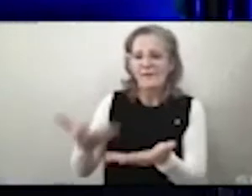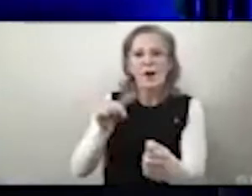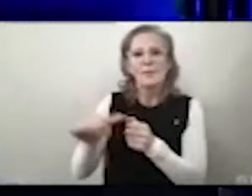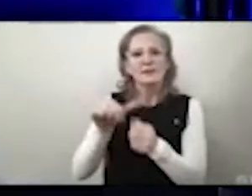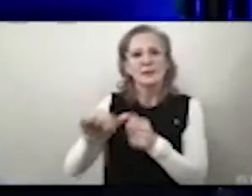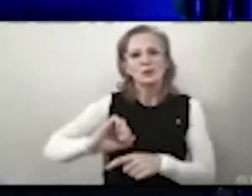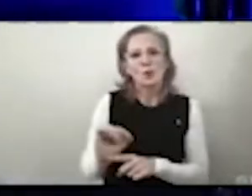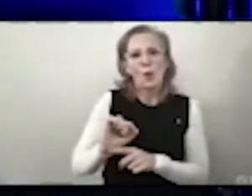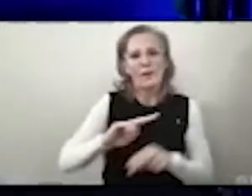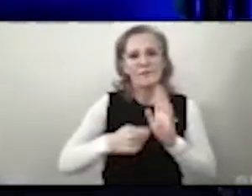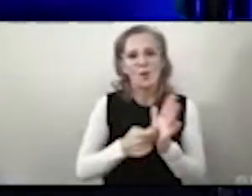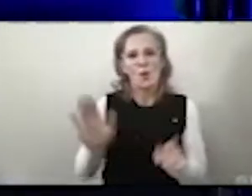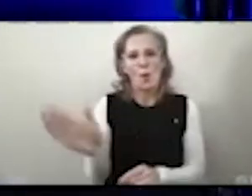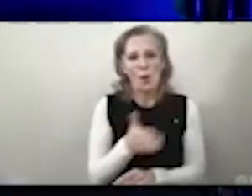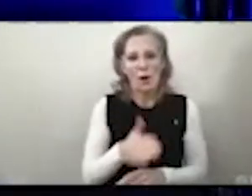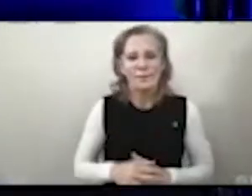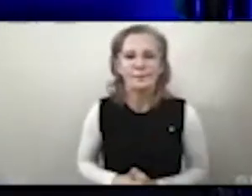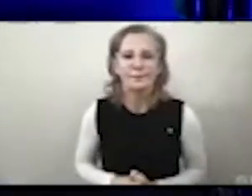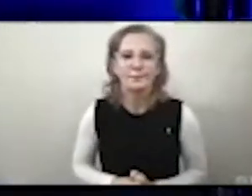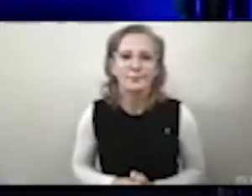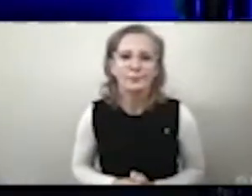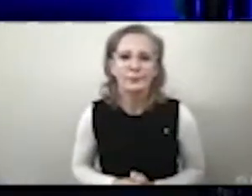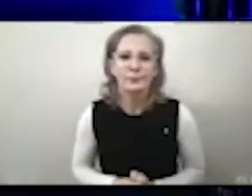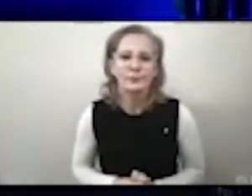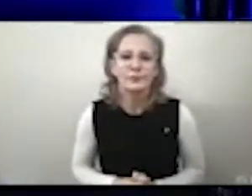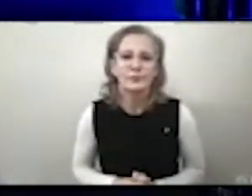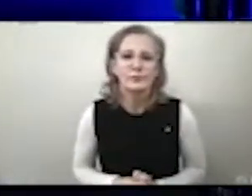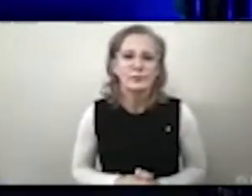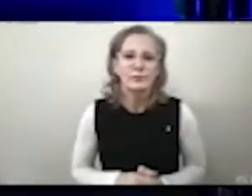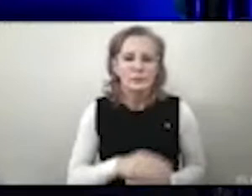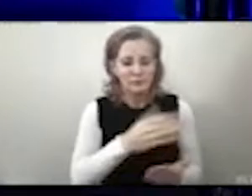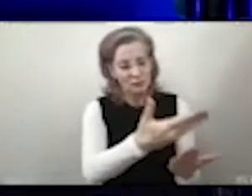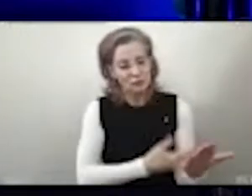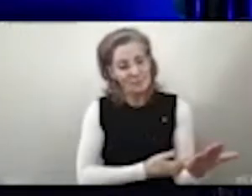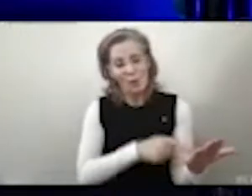In our report, the Commission seeks action from government, from business, the third